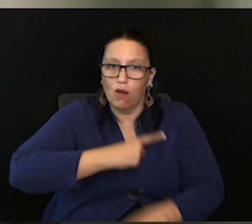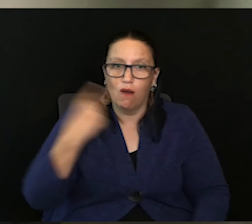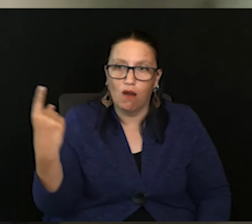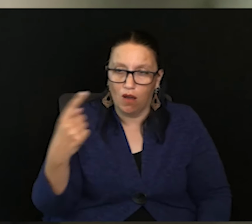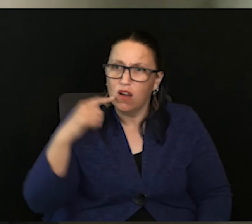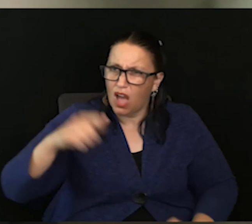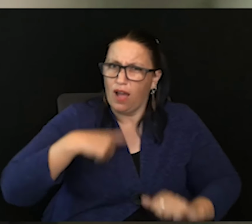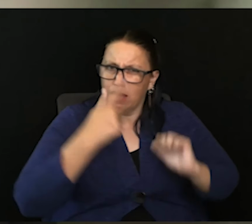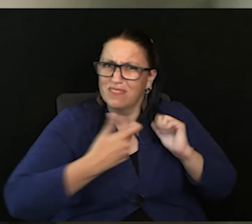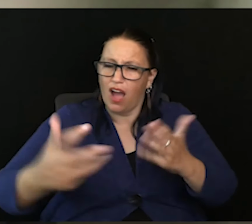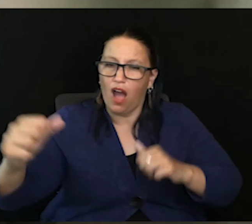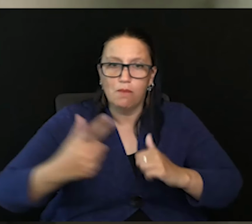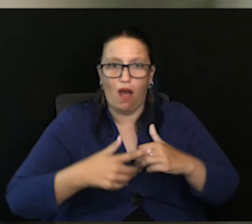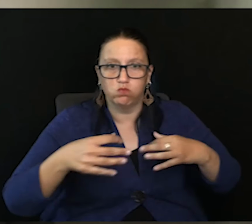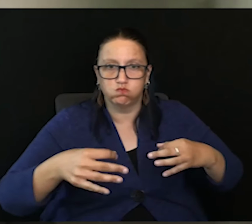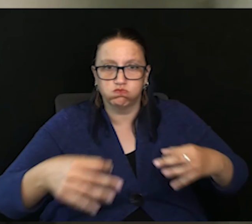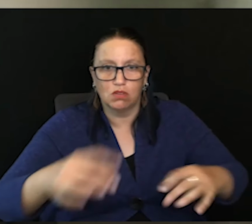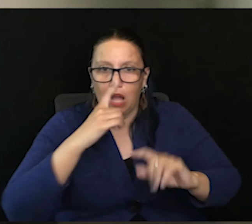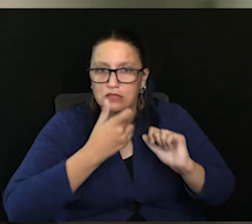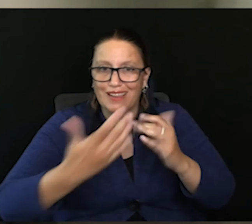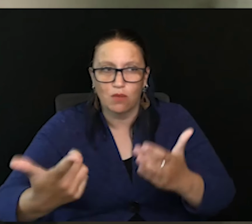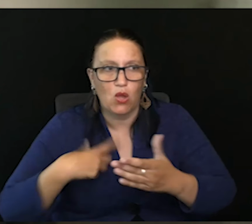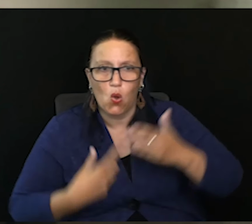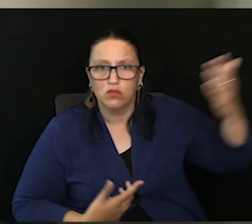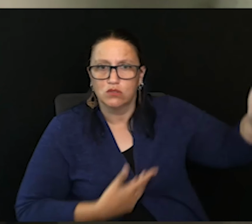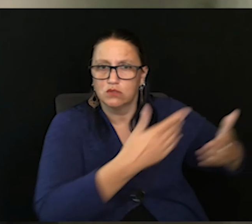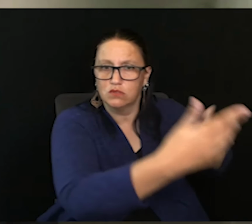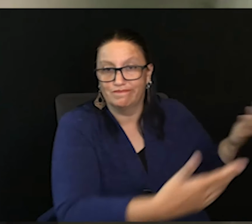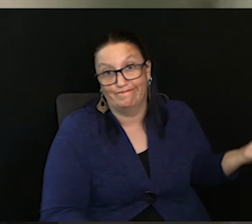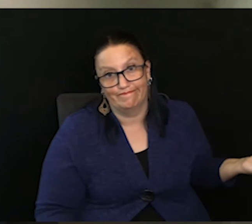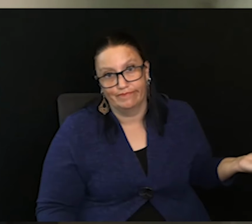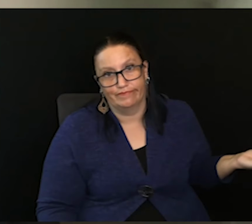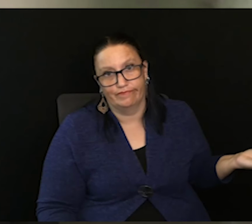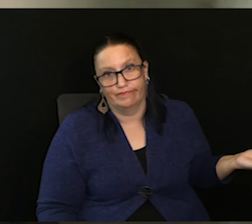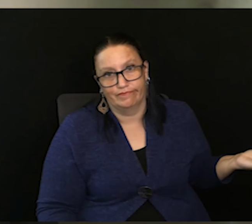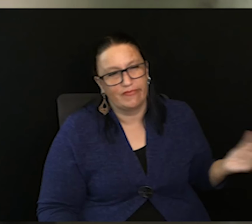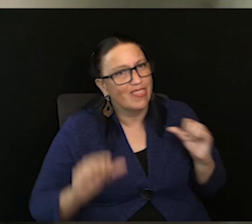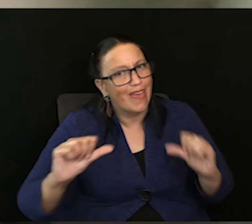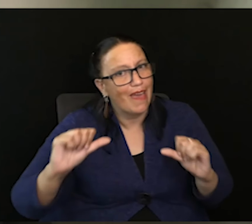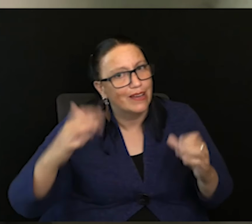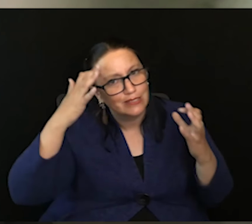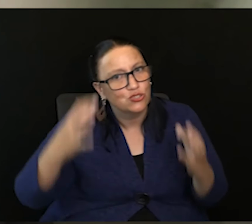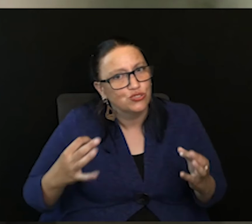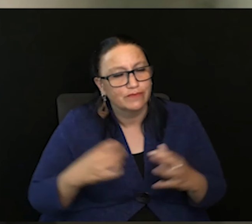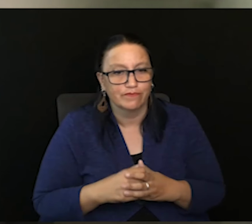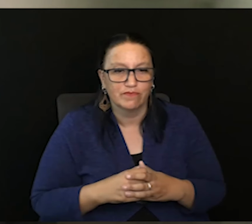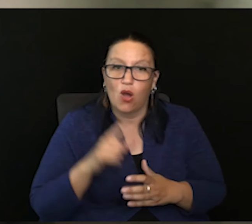make statements and make promises and then not be able to deliver. And what we're seeing is that whether it's Commonwealth